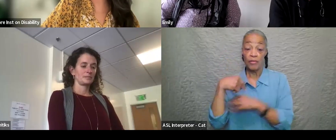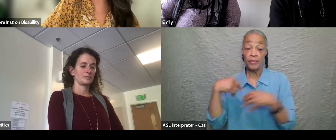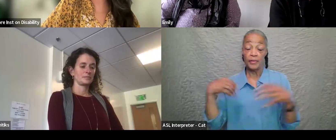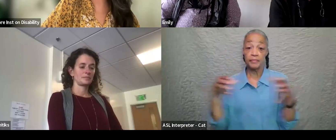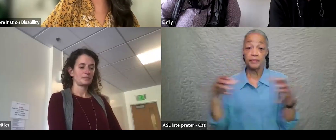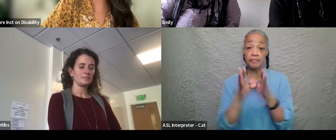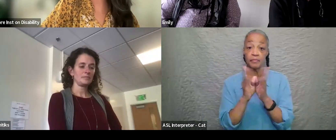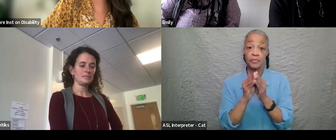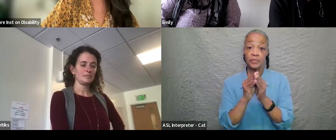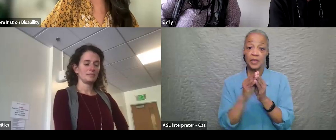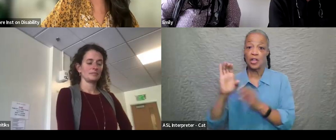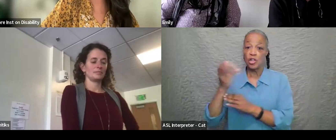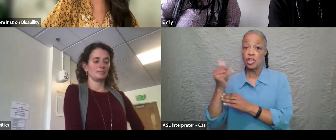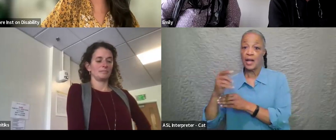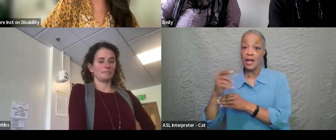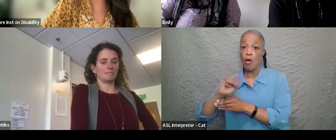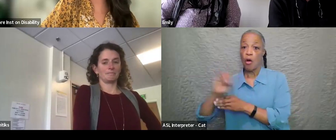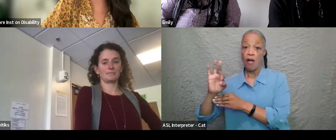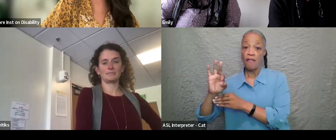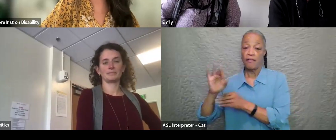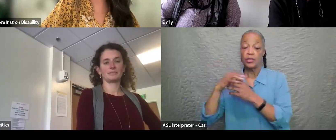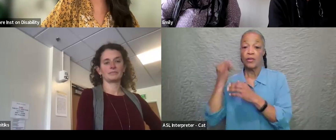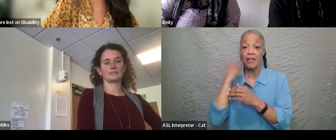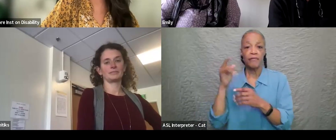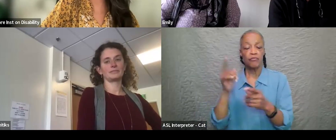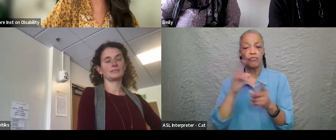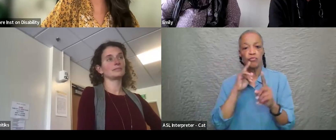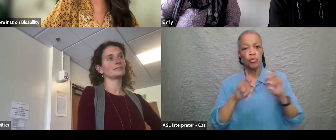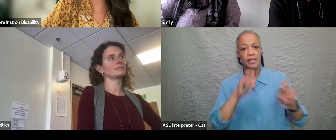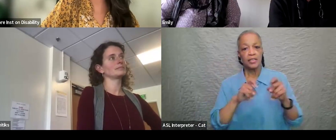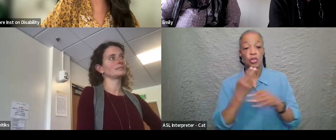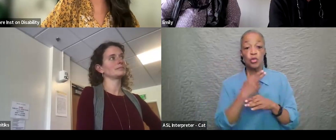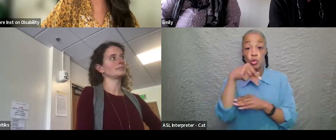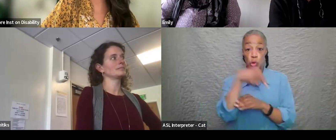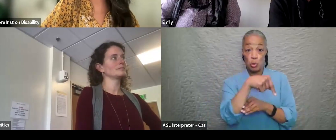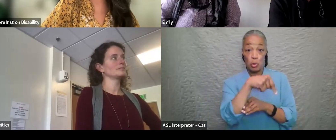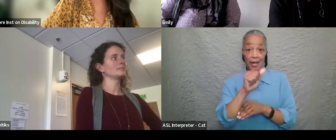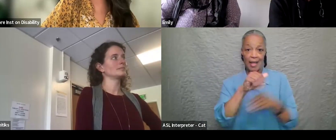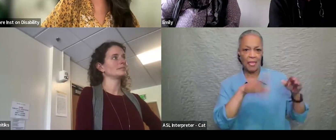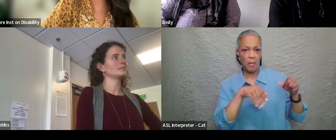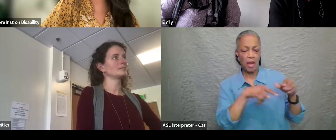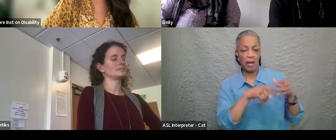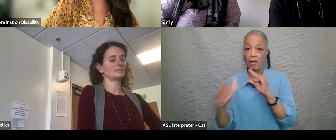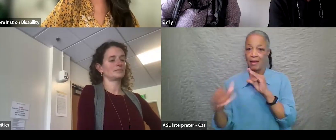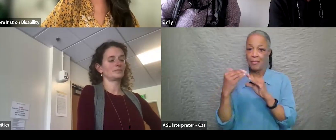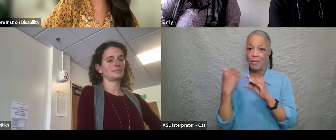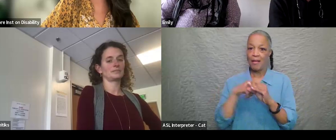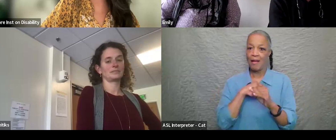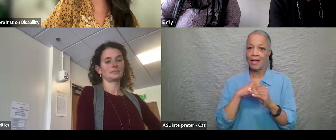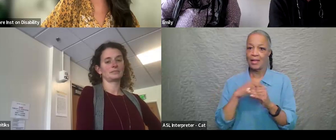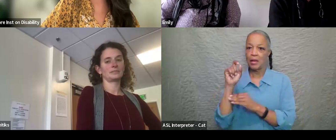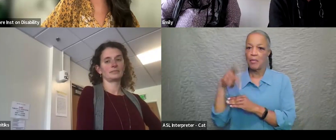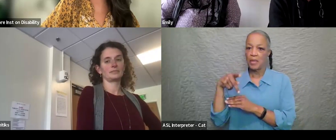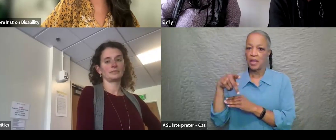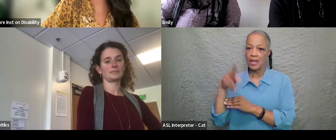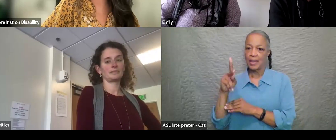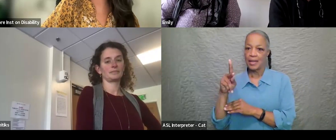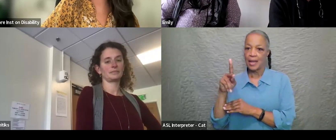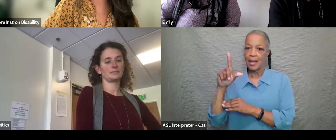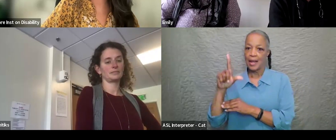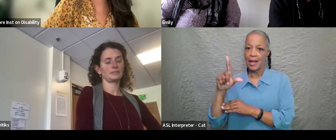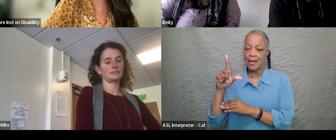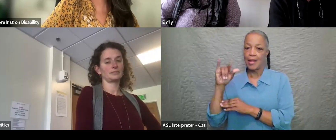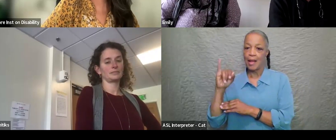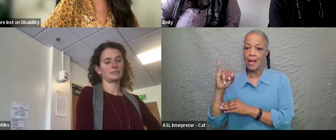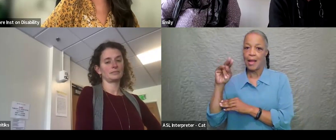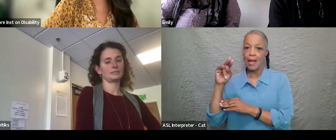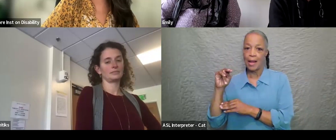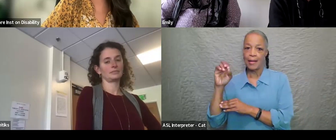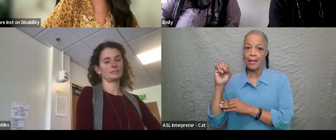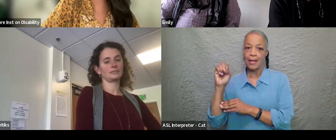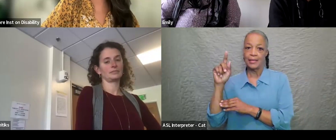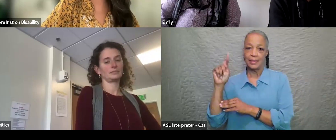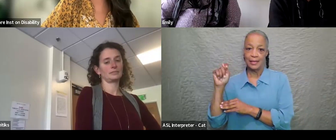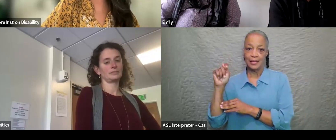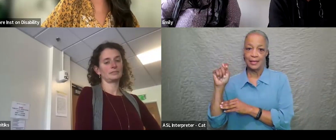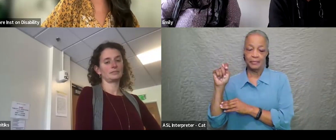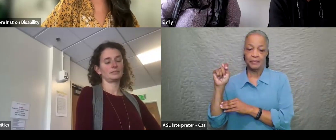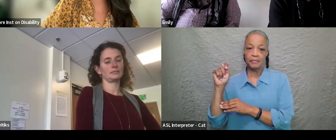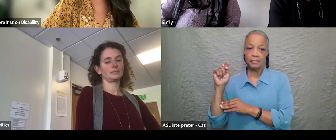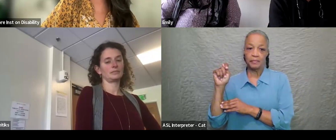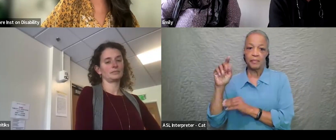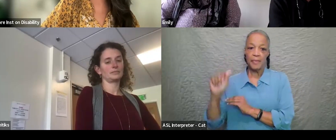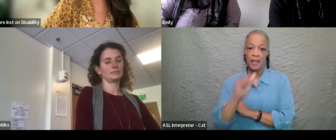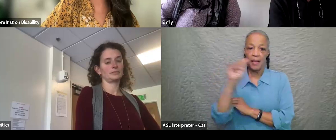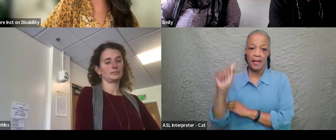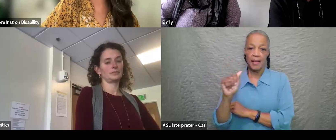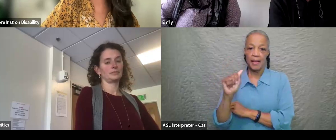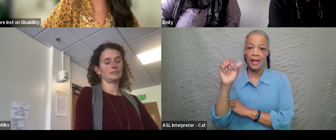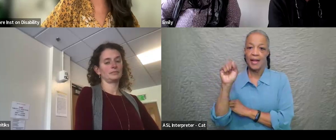So if you have questions, please use the Q and A box or email us at pklinst@sfsu.edu.